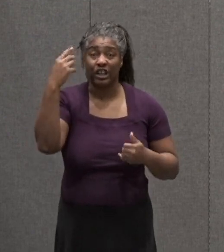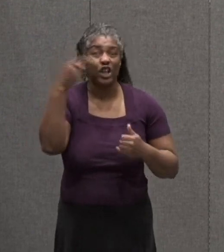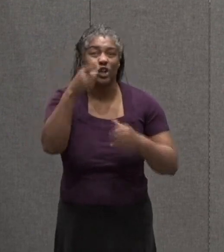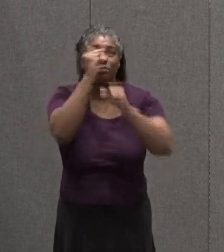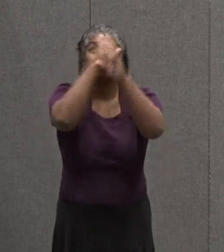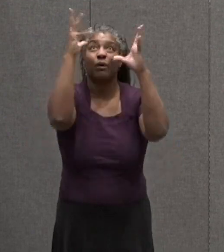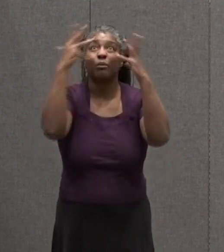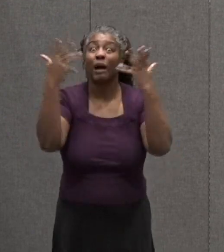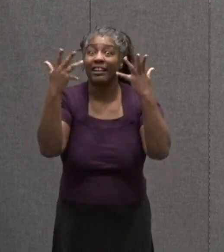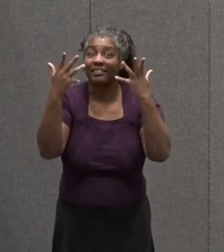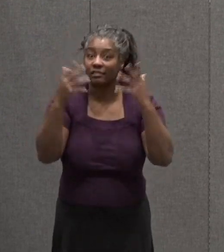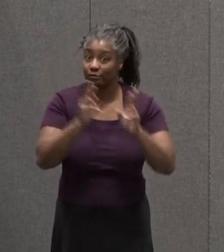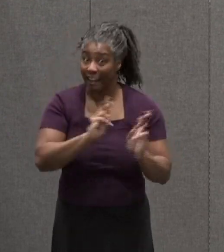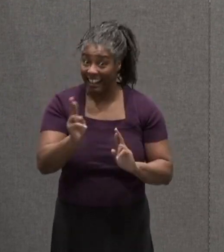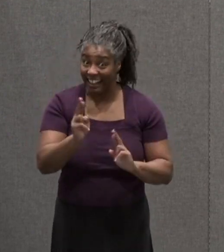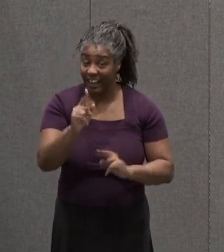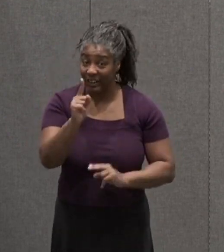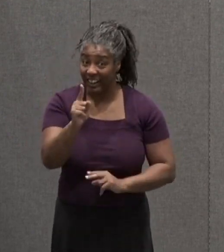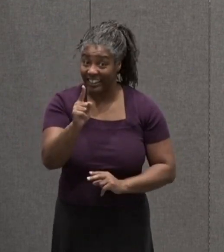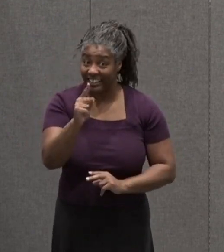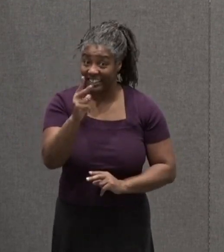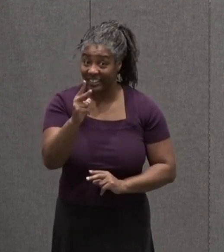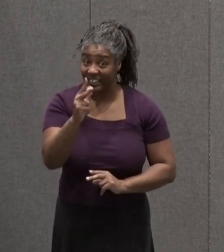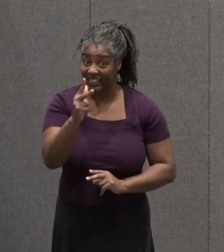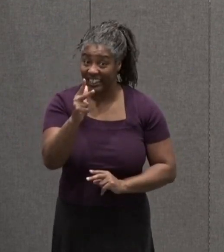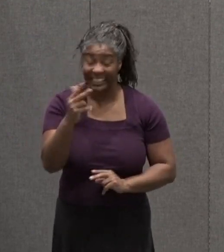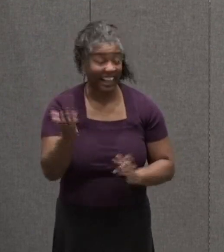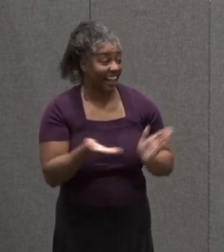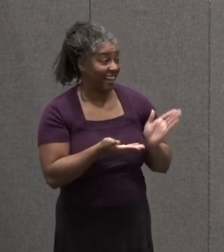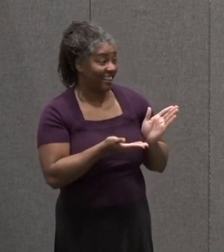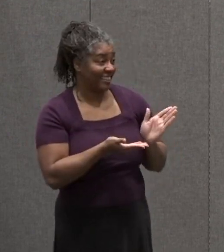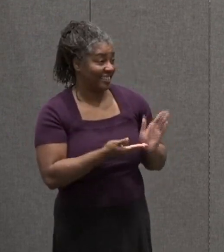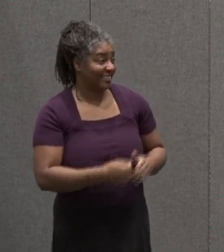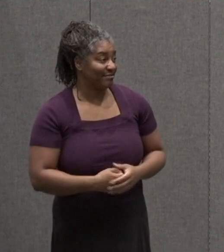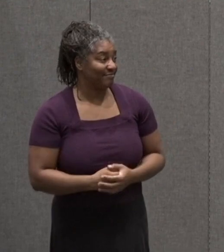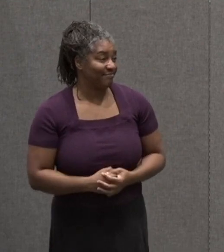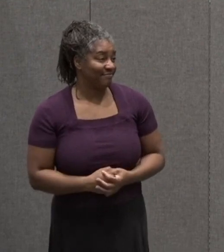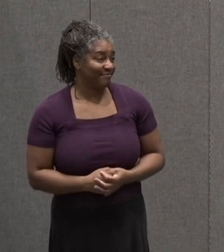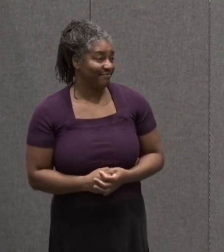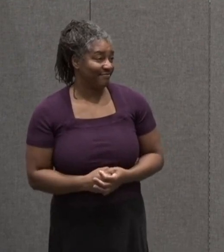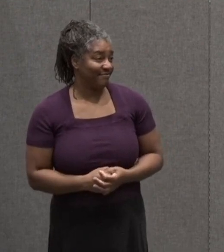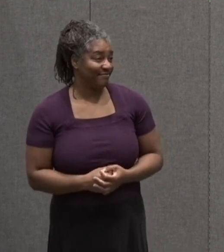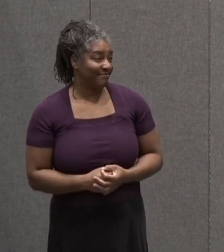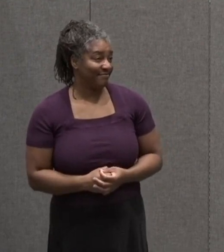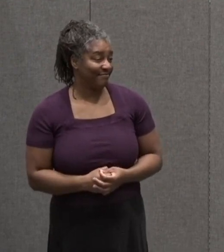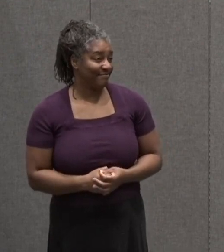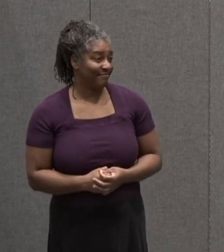Are you ready one, two, three (chattering)